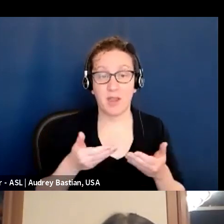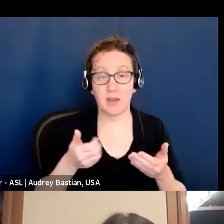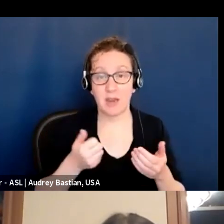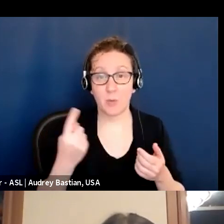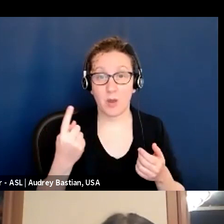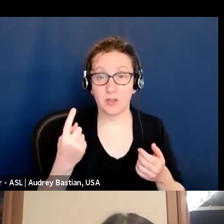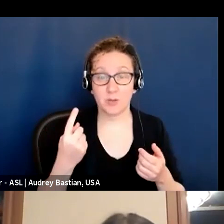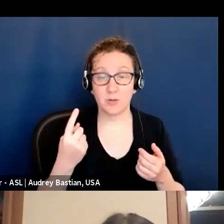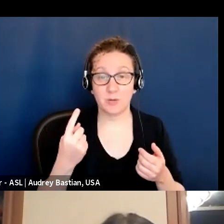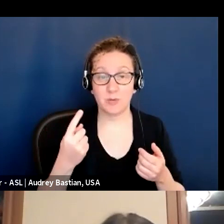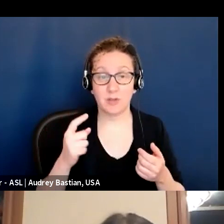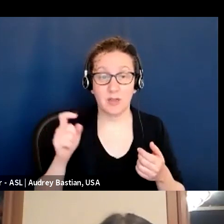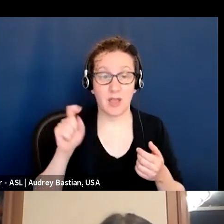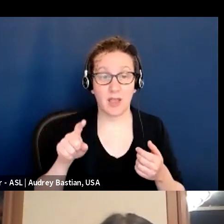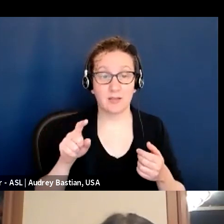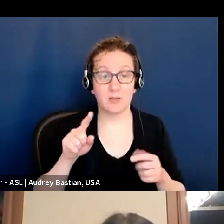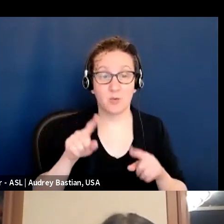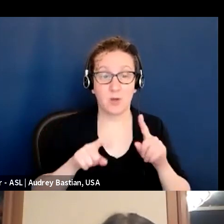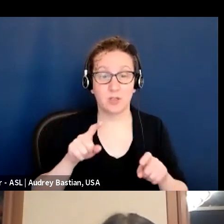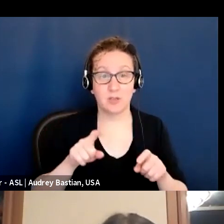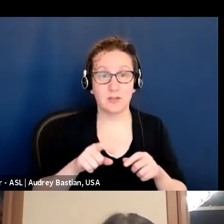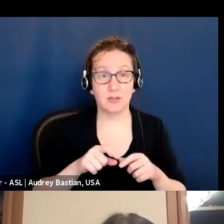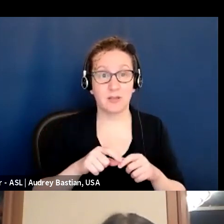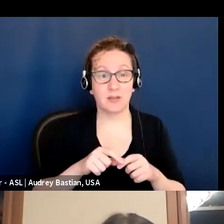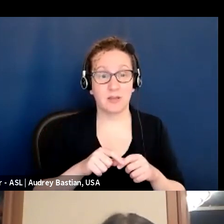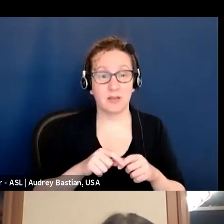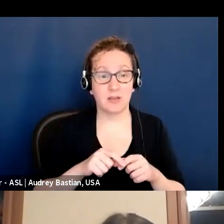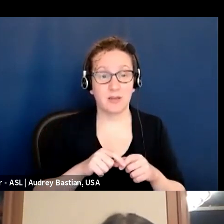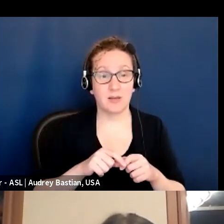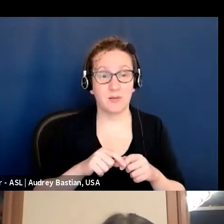ask their questions by unmuting themselves. >> LIGIA: Thank you so much.